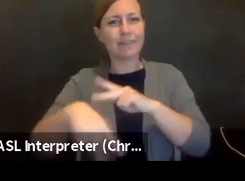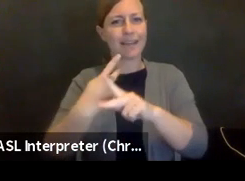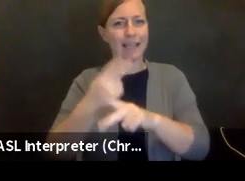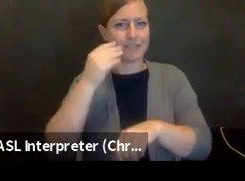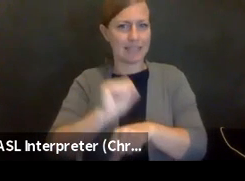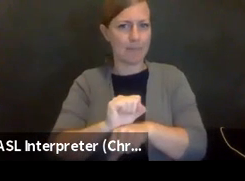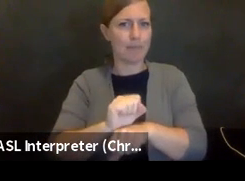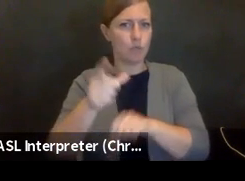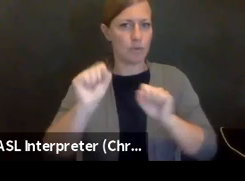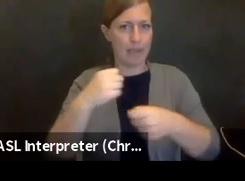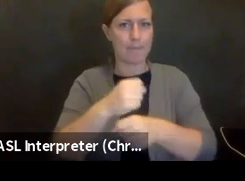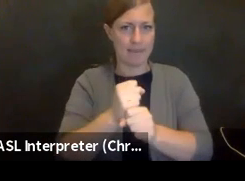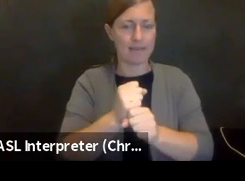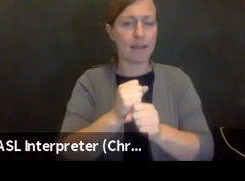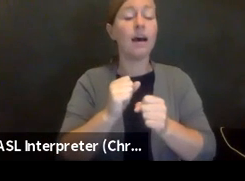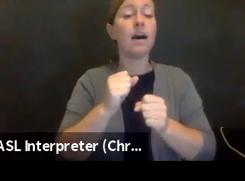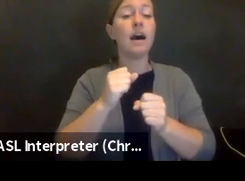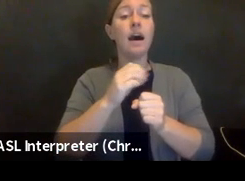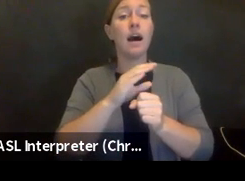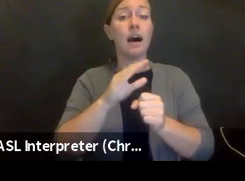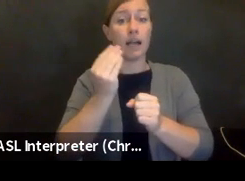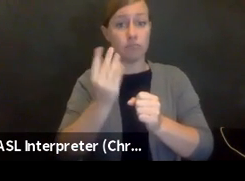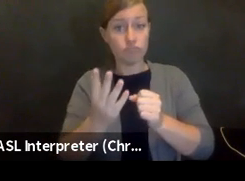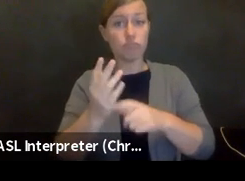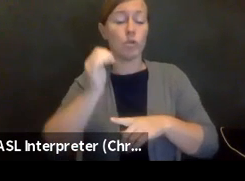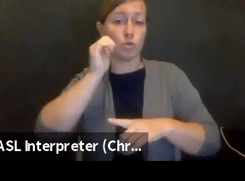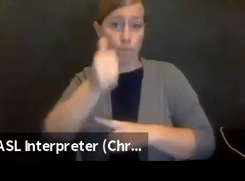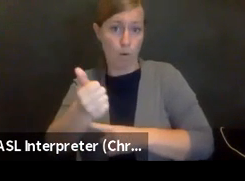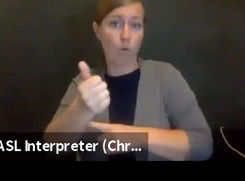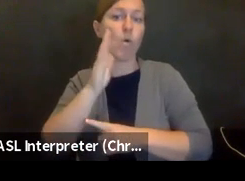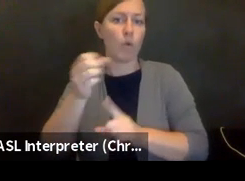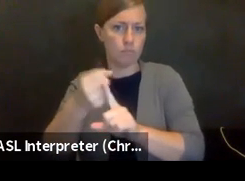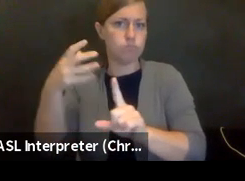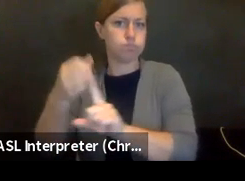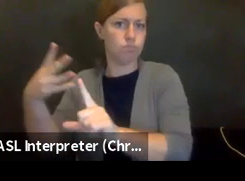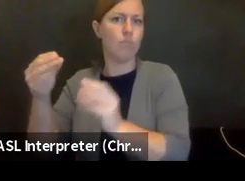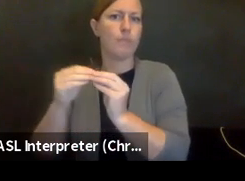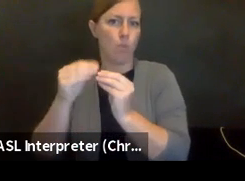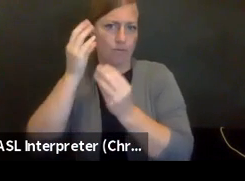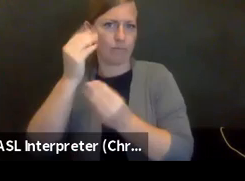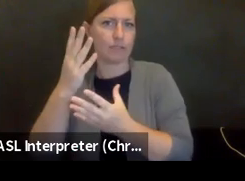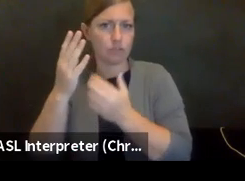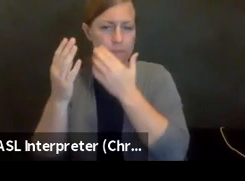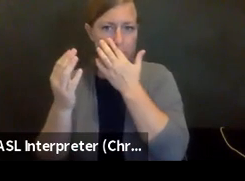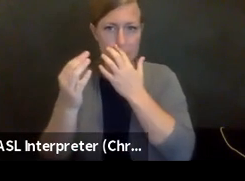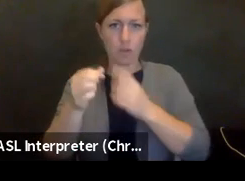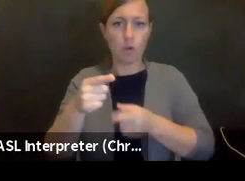Katherine Livick - ESD 112: And we will go in depth to a couple of things tomorrow that we won't hit on today. So when you see that there is a quiz option,